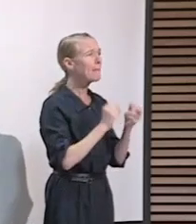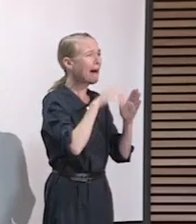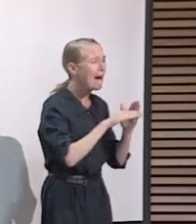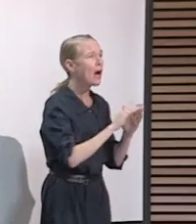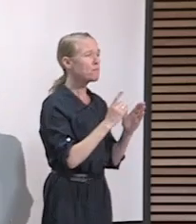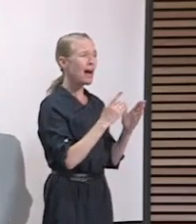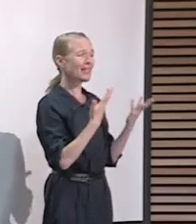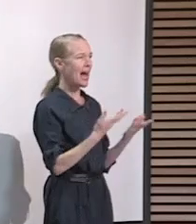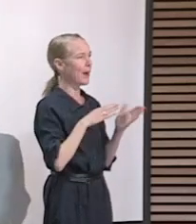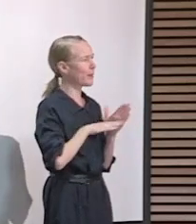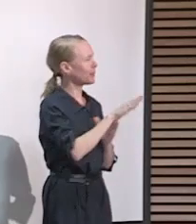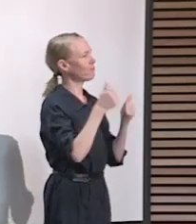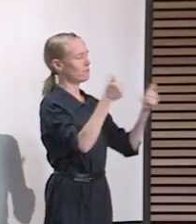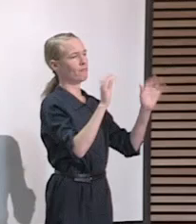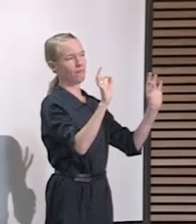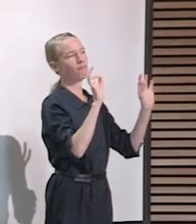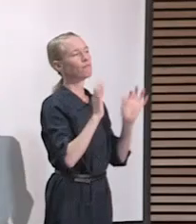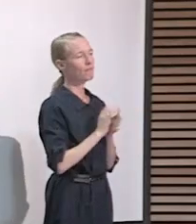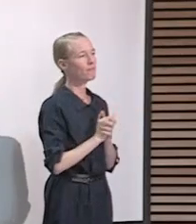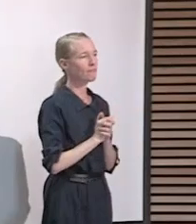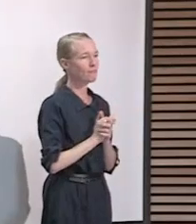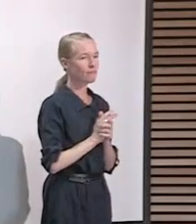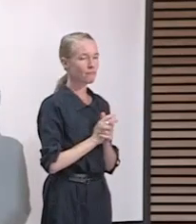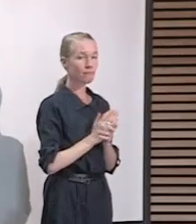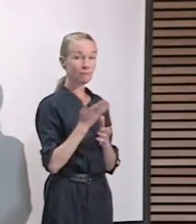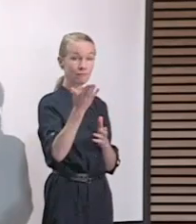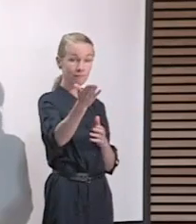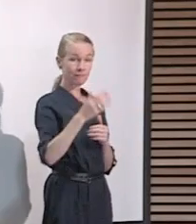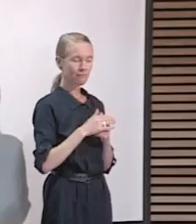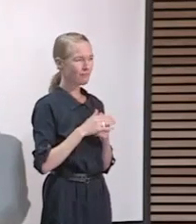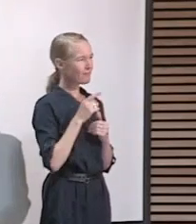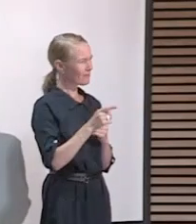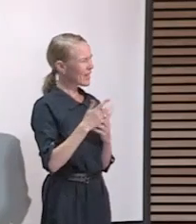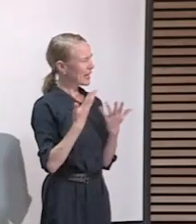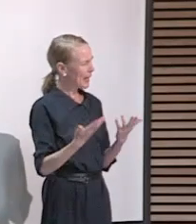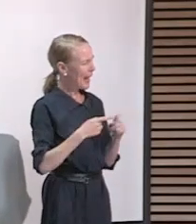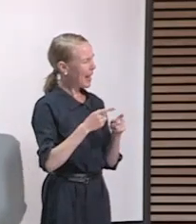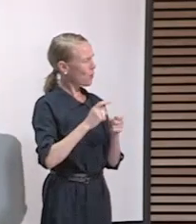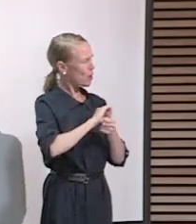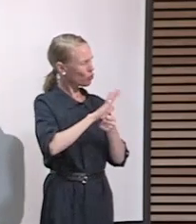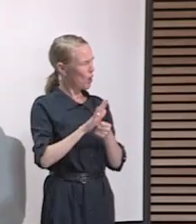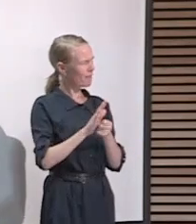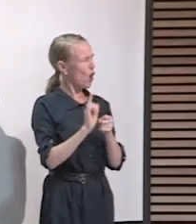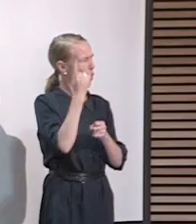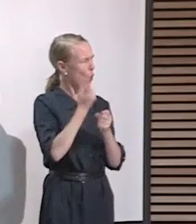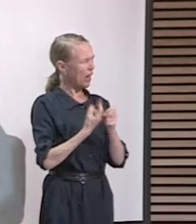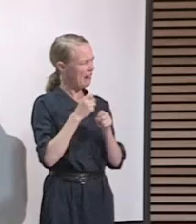have rolled out quicker than it did. It dint but as the minister said it sure is now. Sorry, this new